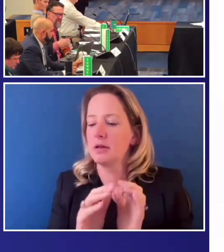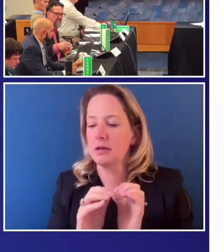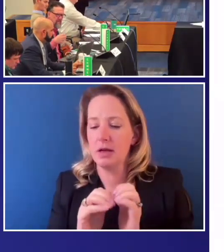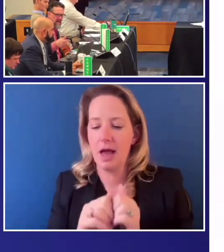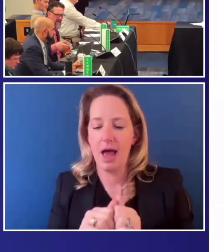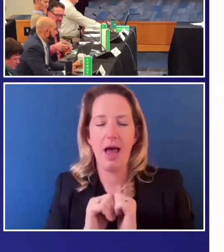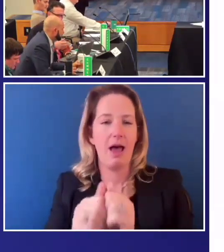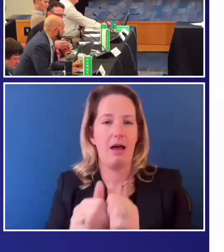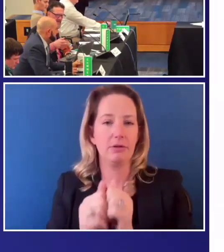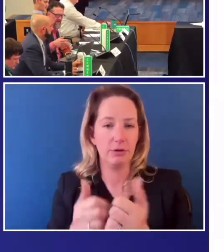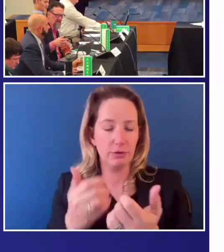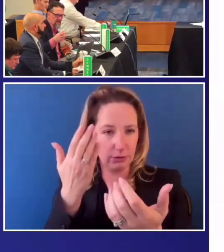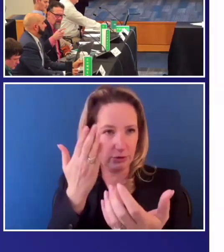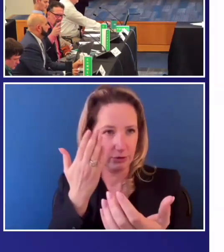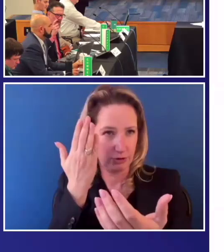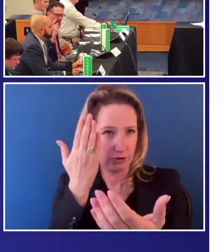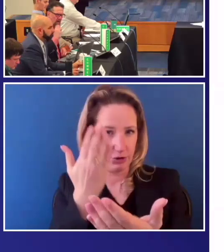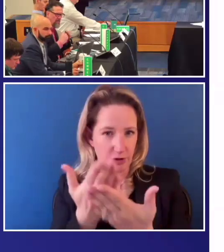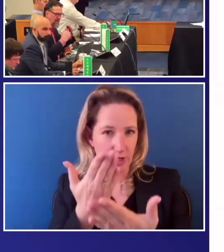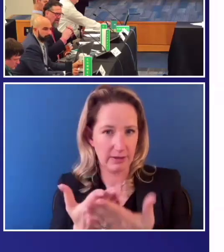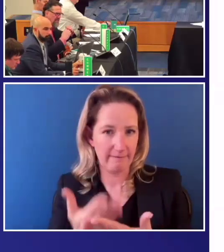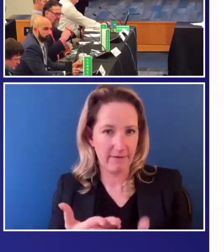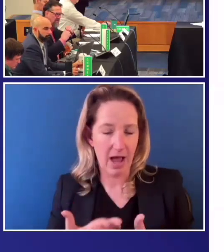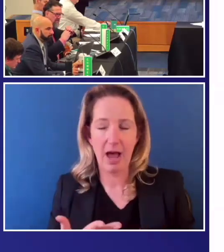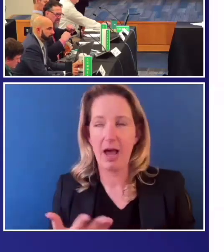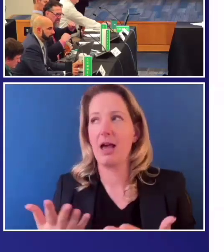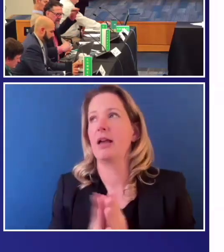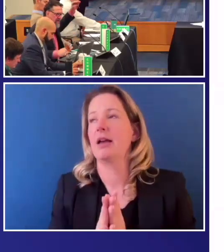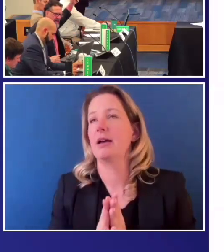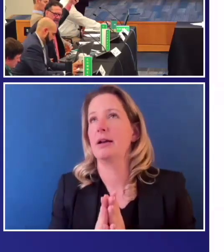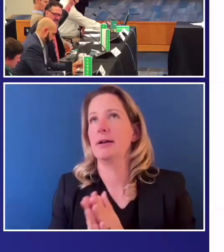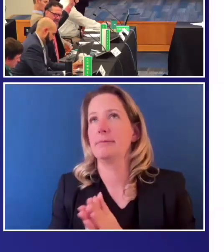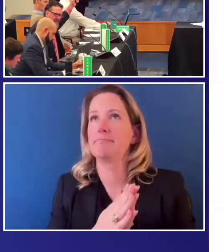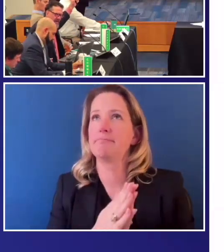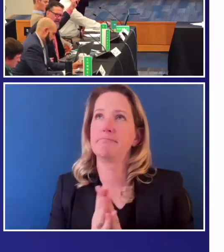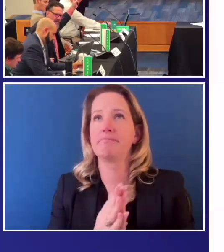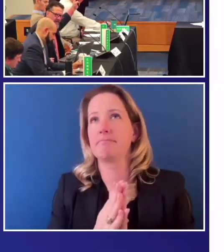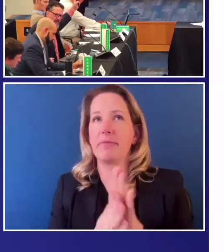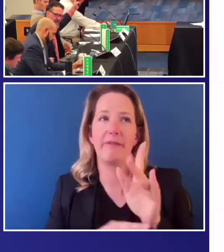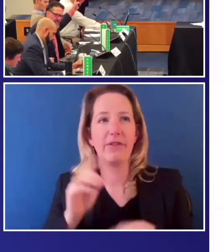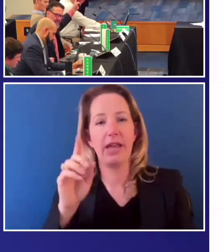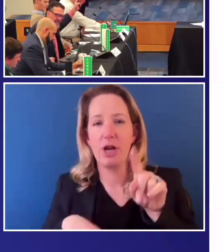information about the variation of